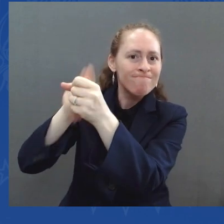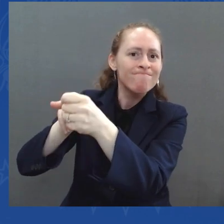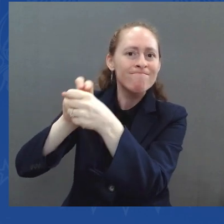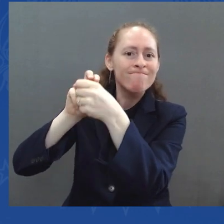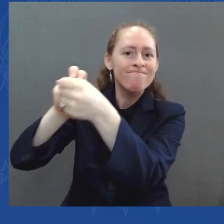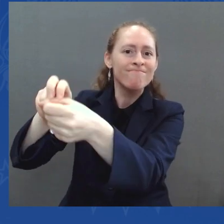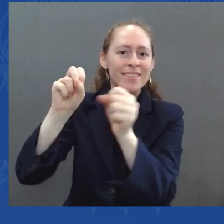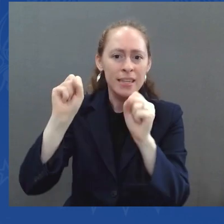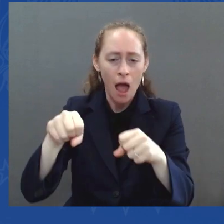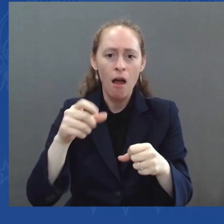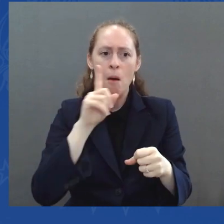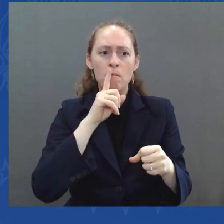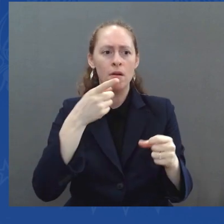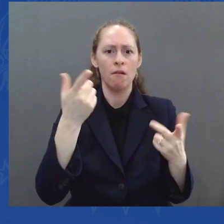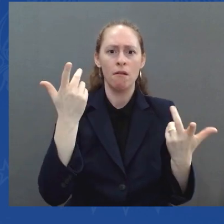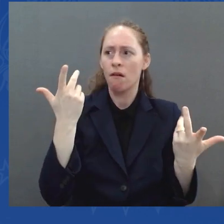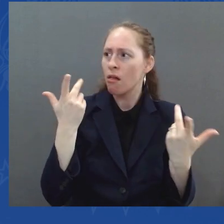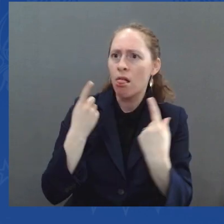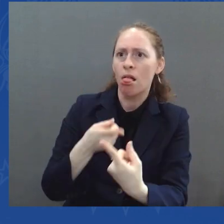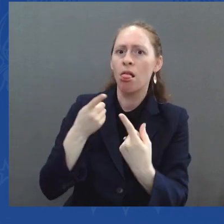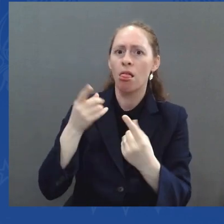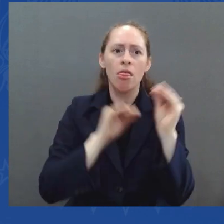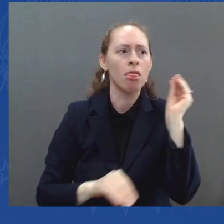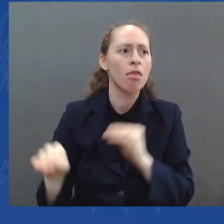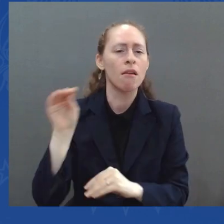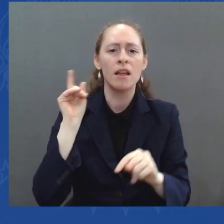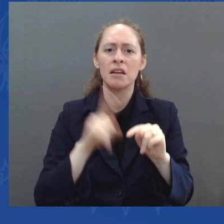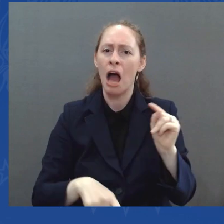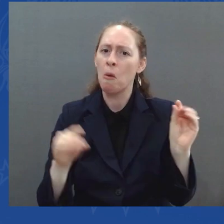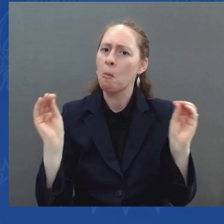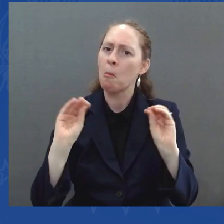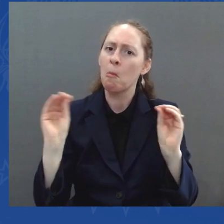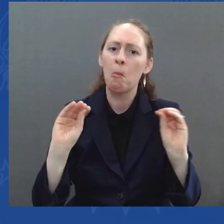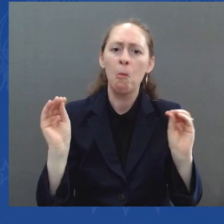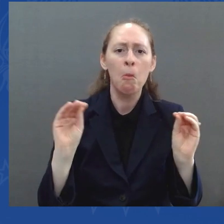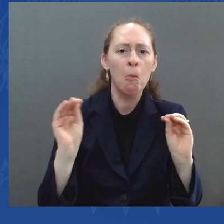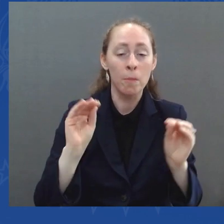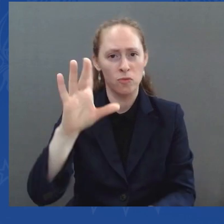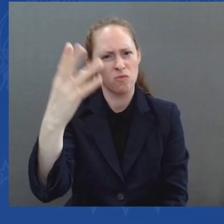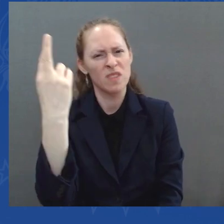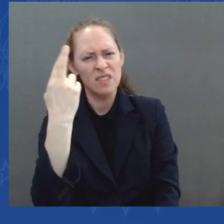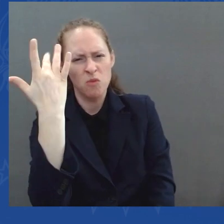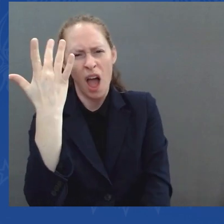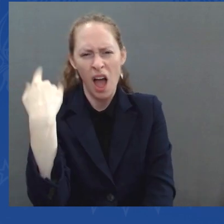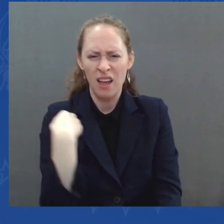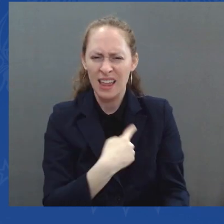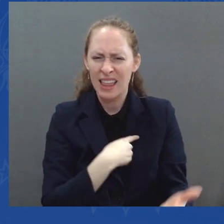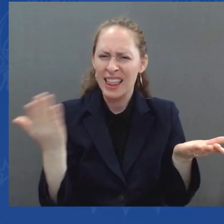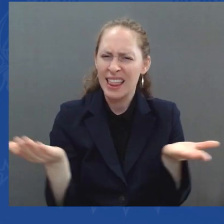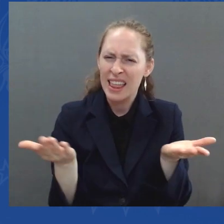is because President Biden, Vice President Harris, everybody who's worked on this thing